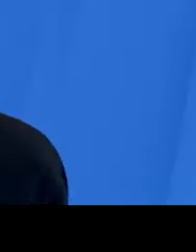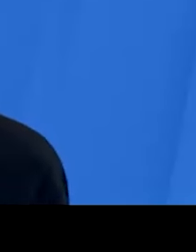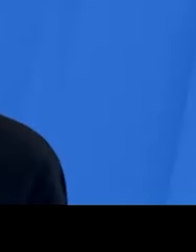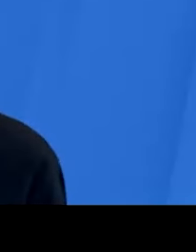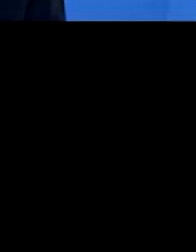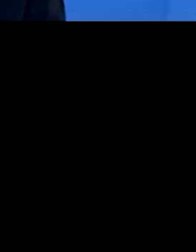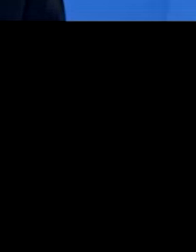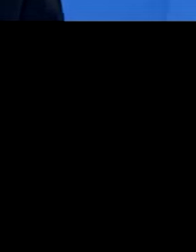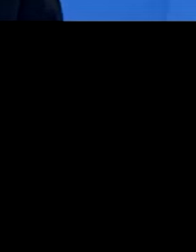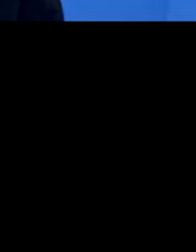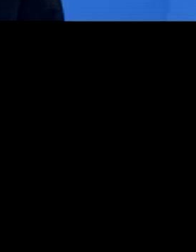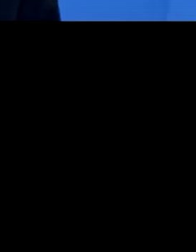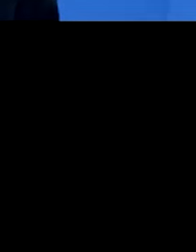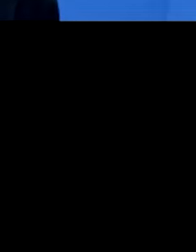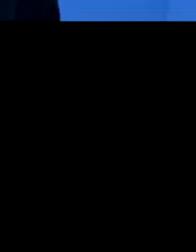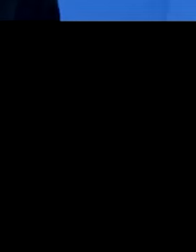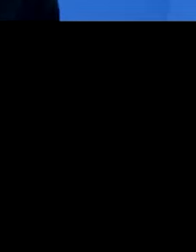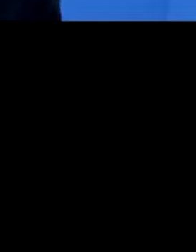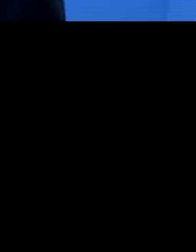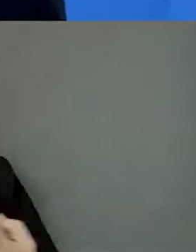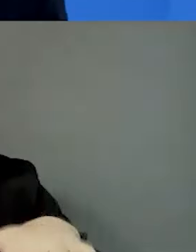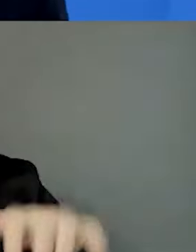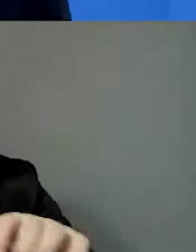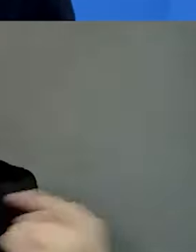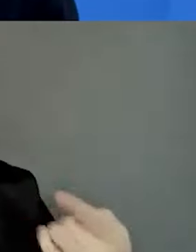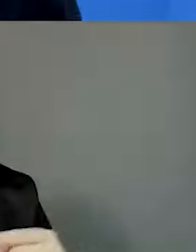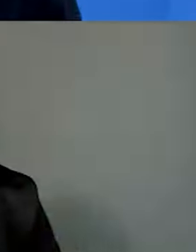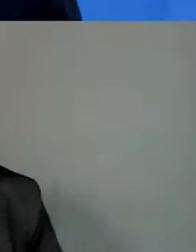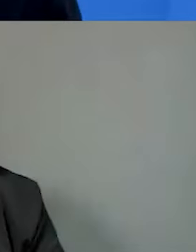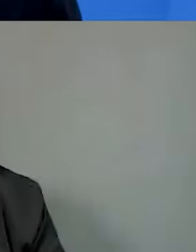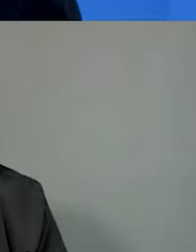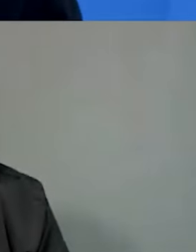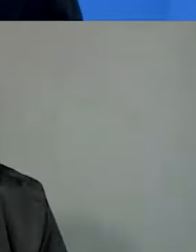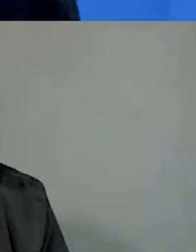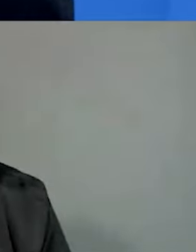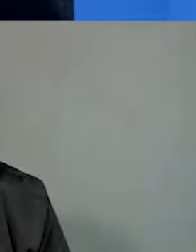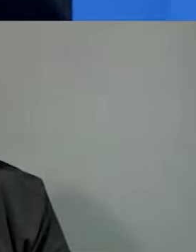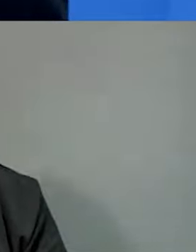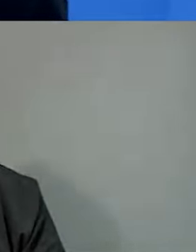Jeremy Leffler: As I promised at the beginning of this session, we certainly won't be able to get to all of them.